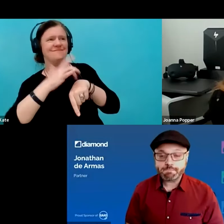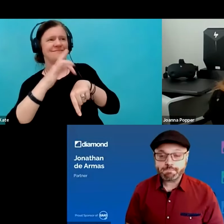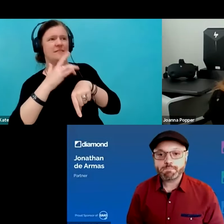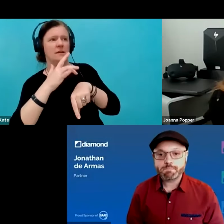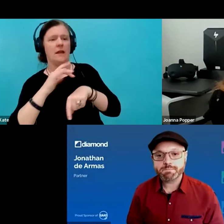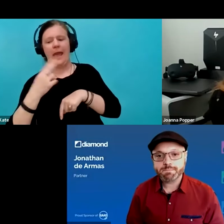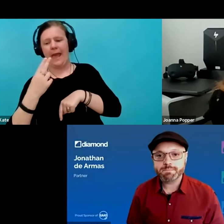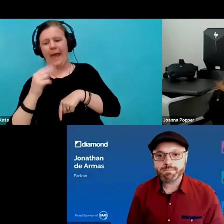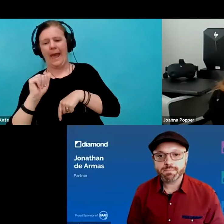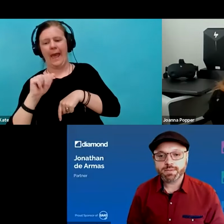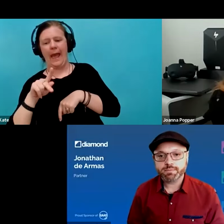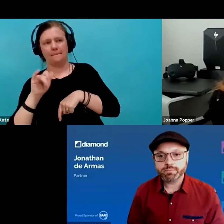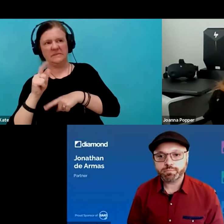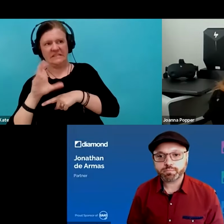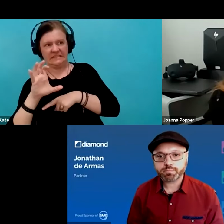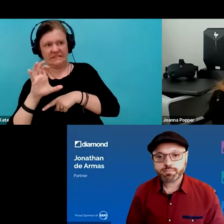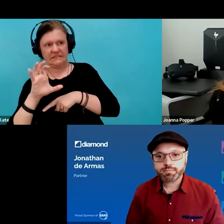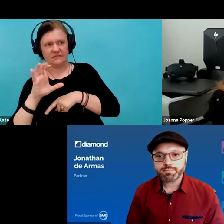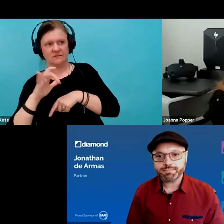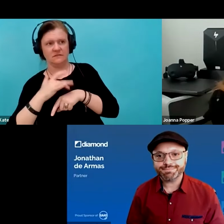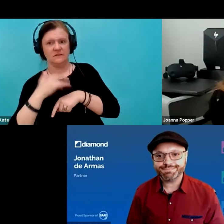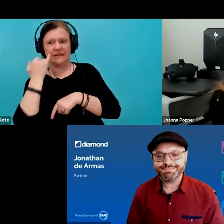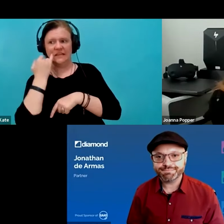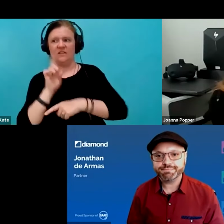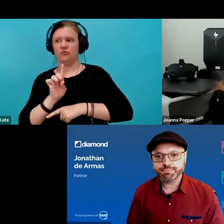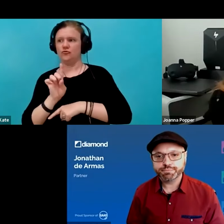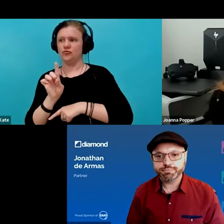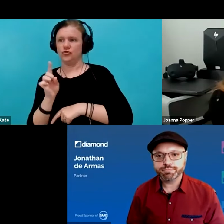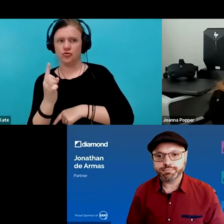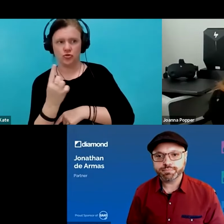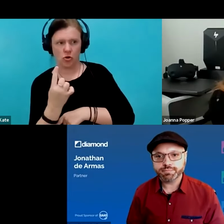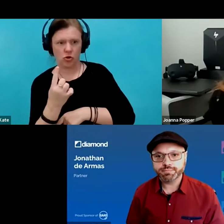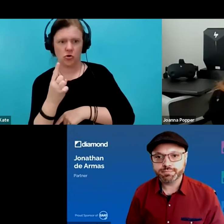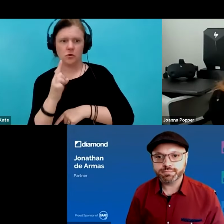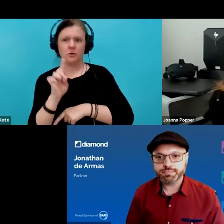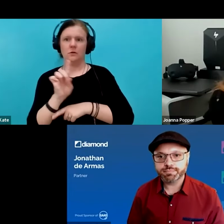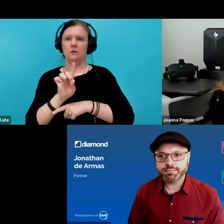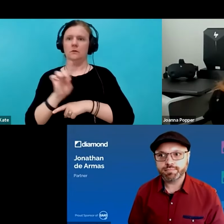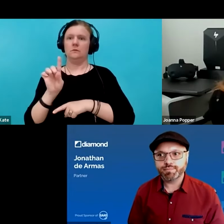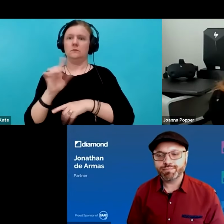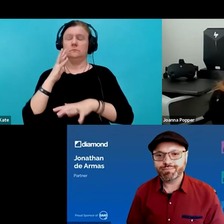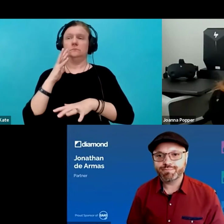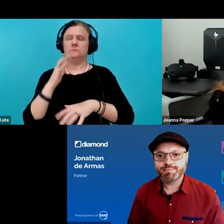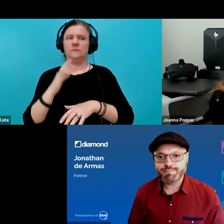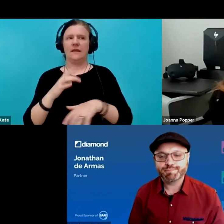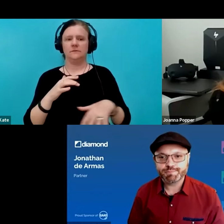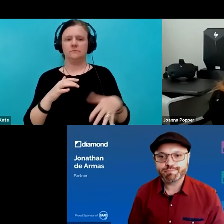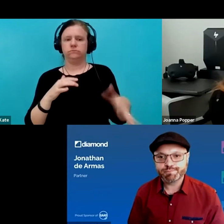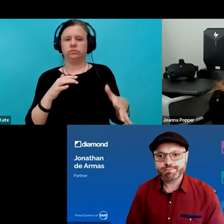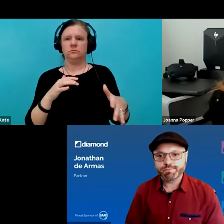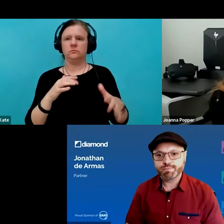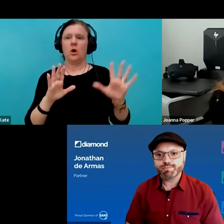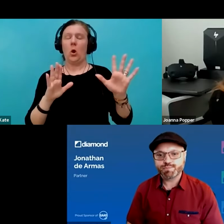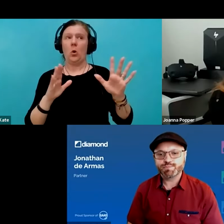Christina Heller: If you were like making a turn that you shouldn't make you know you might be able to get a buzz or something that alerts you like oh don't like you said, Don't turn there.